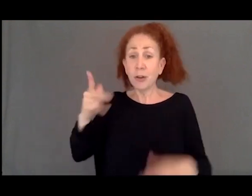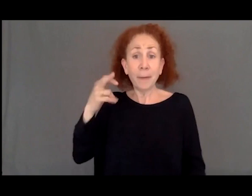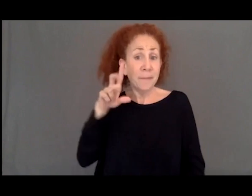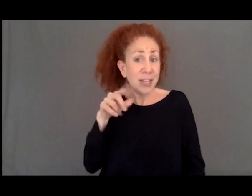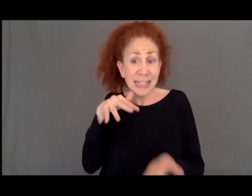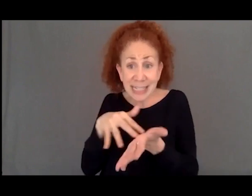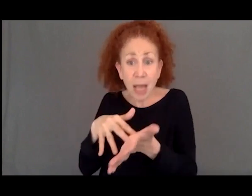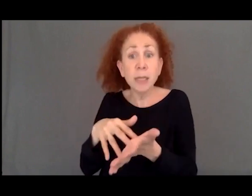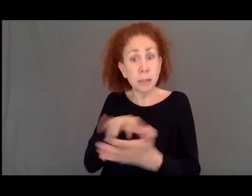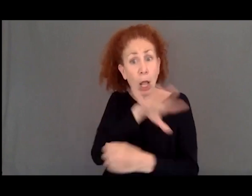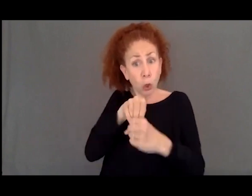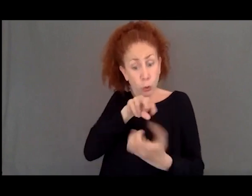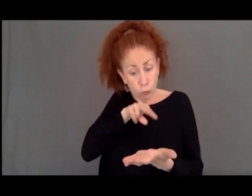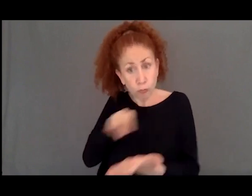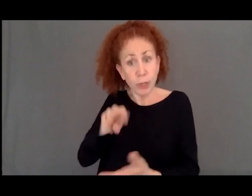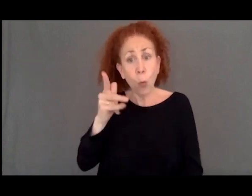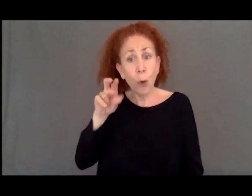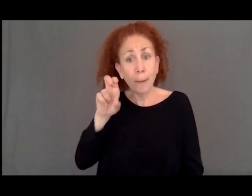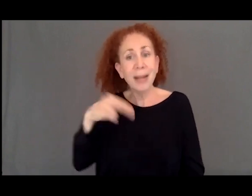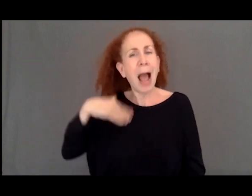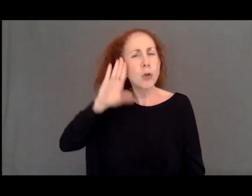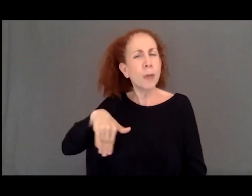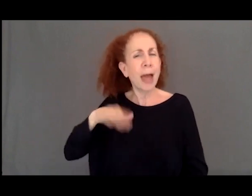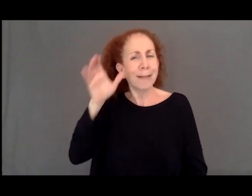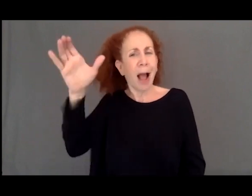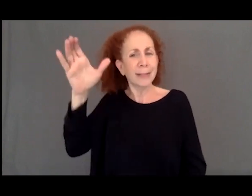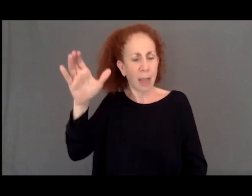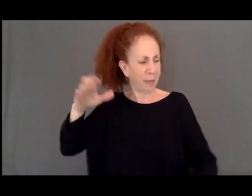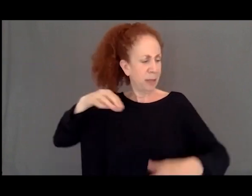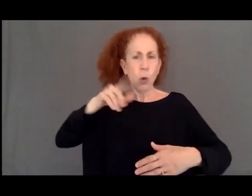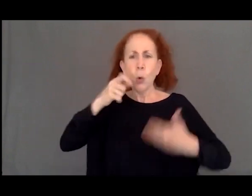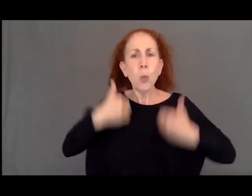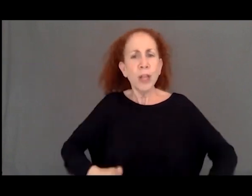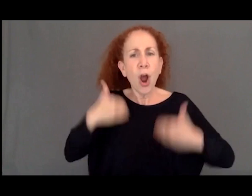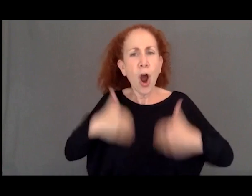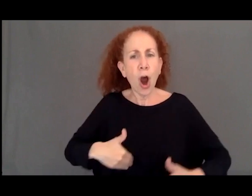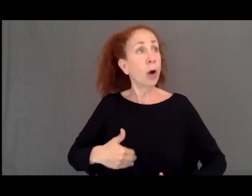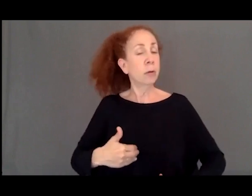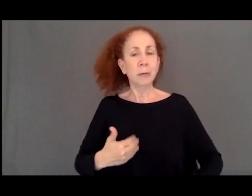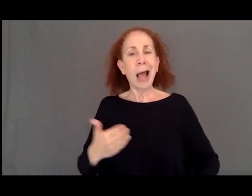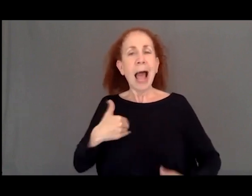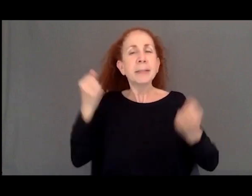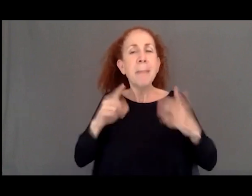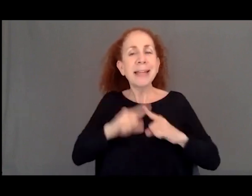included reading Whitman, I was very aware of that idea that we contain multitudes. And I think it's maybe--